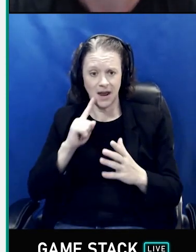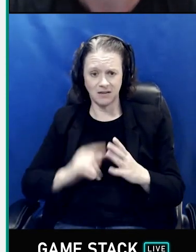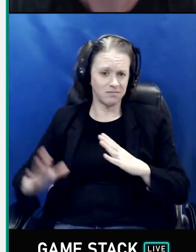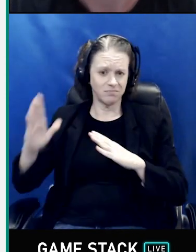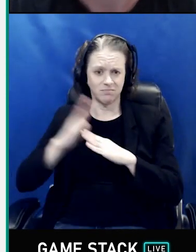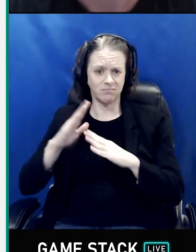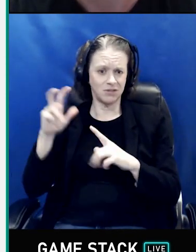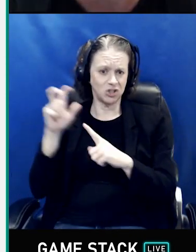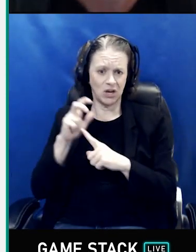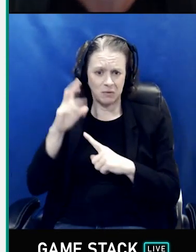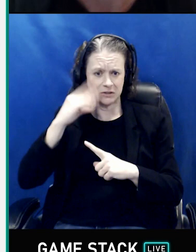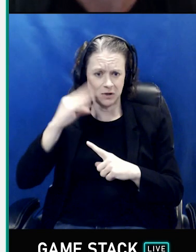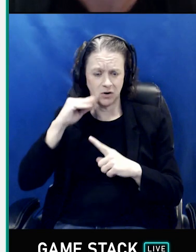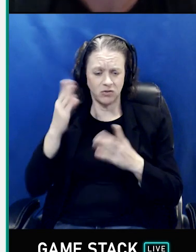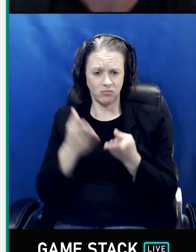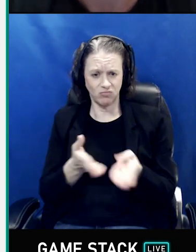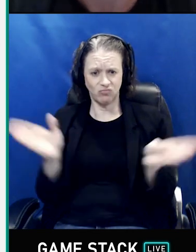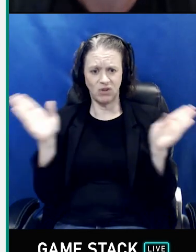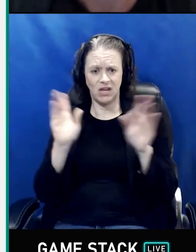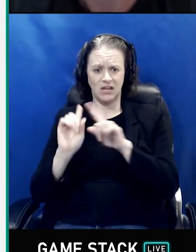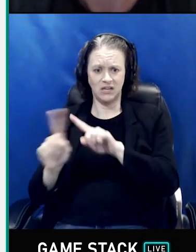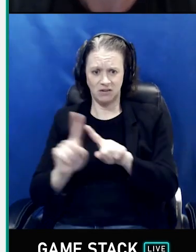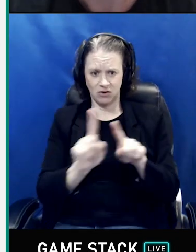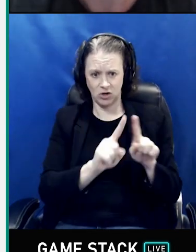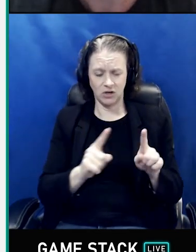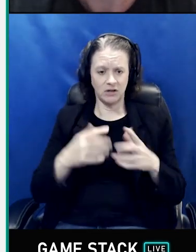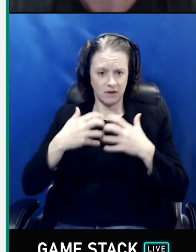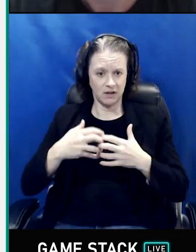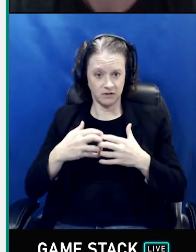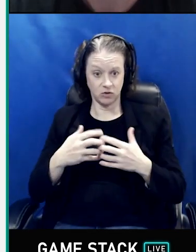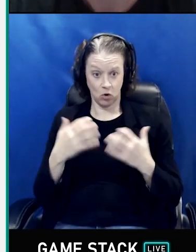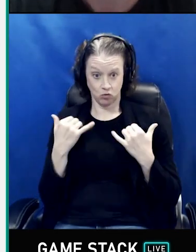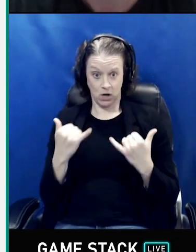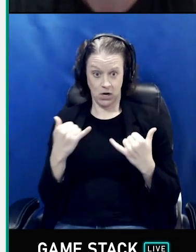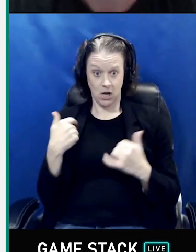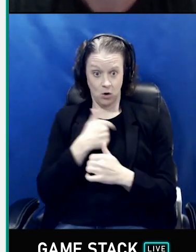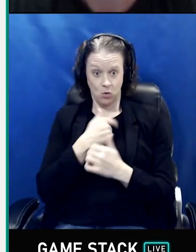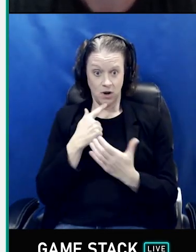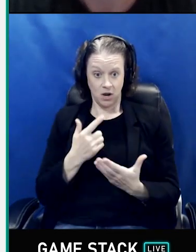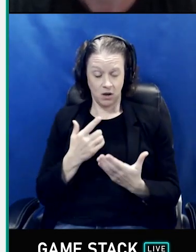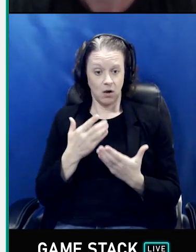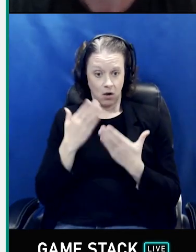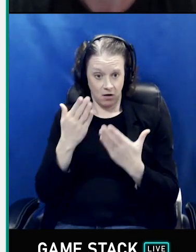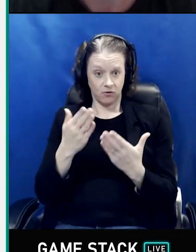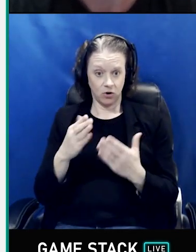Our current offerings supports Android devices, but we have many more endpoints on the way, and